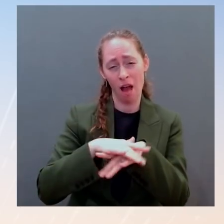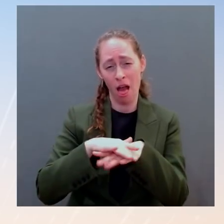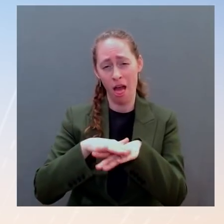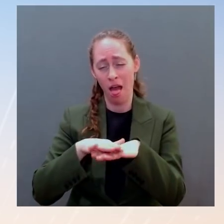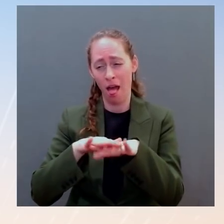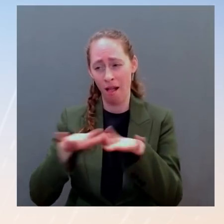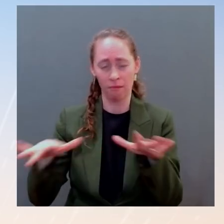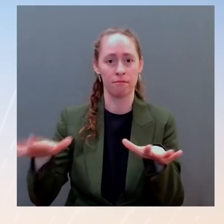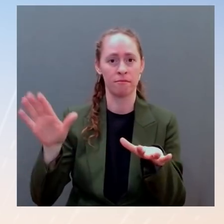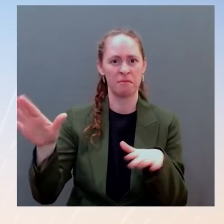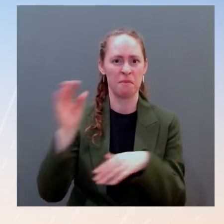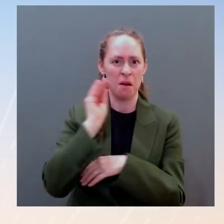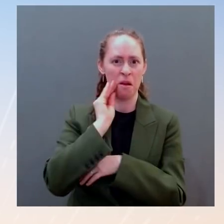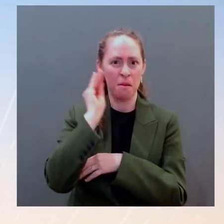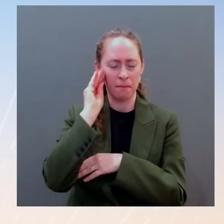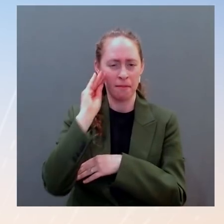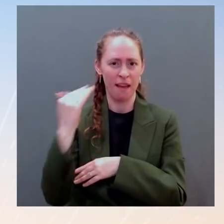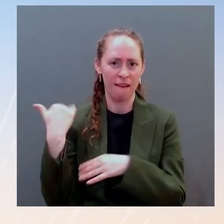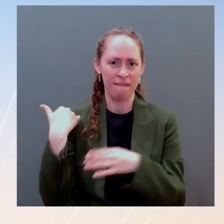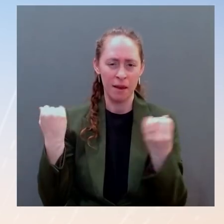Does the President believe he's done all he can do